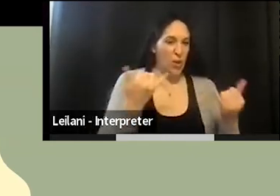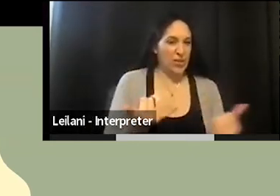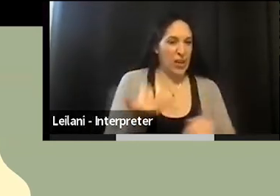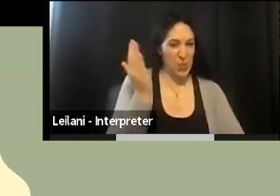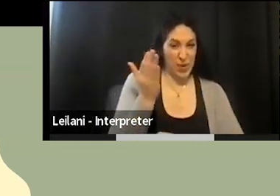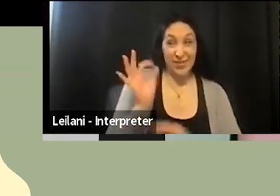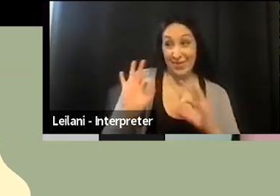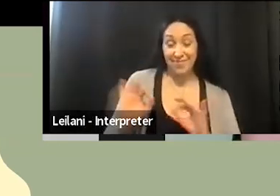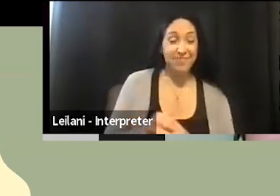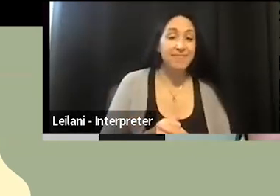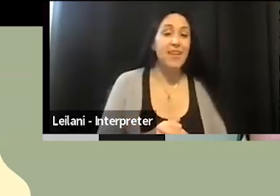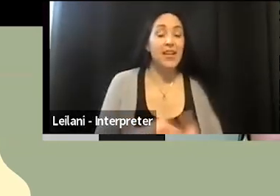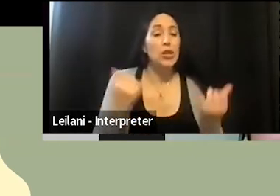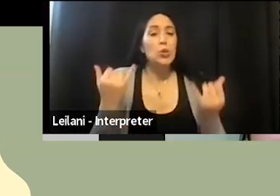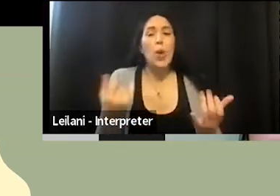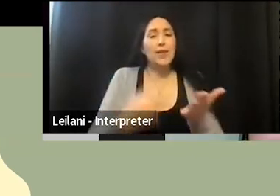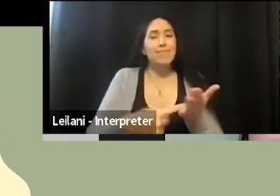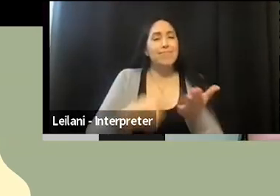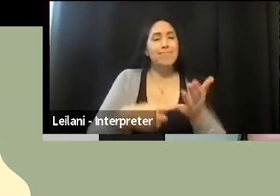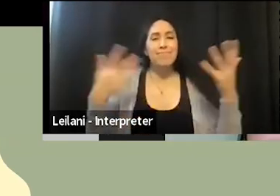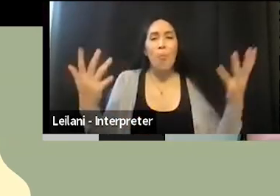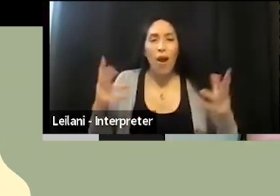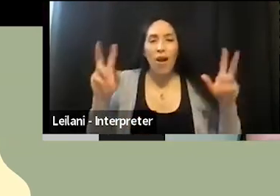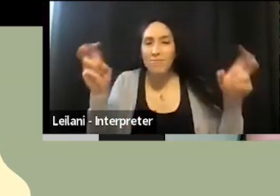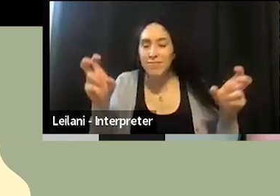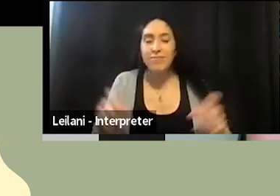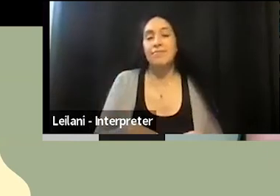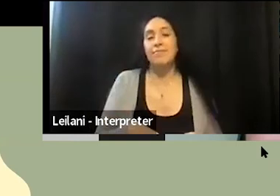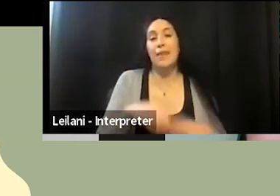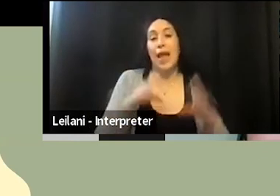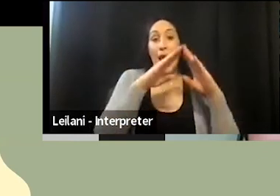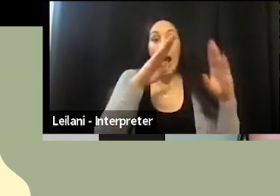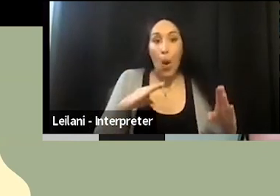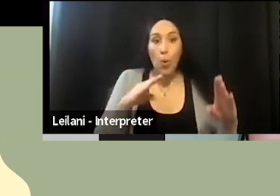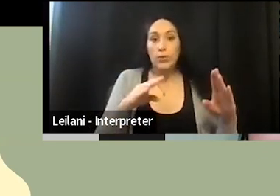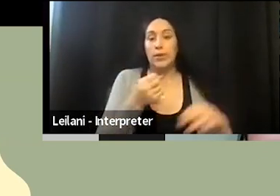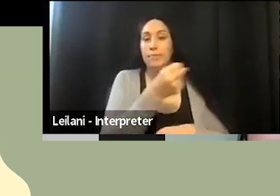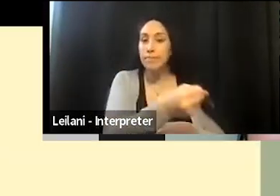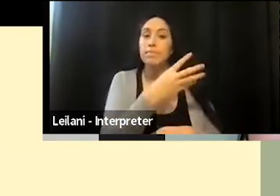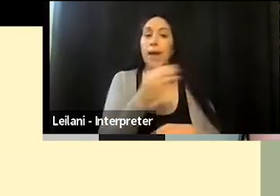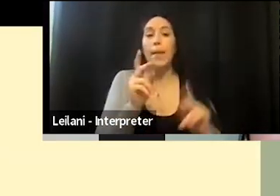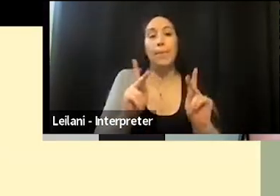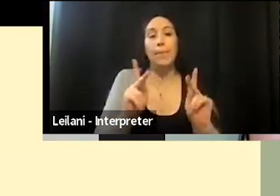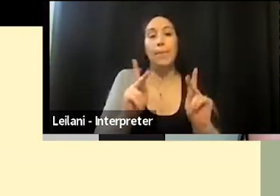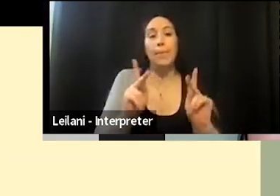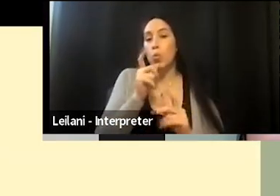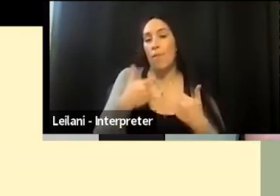Today, we're here to talk about Housing and People with Disabilities. And before we get started,